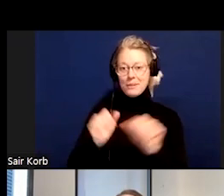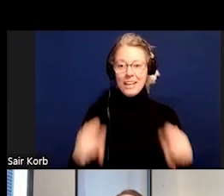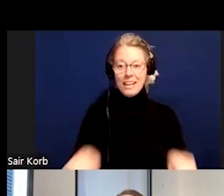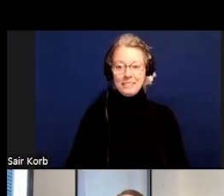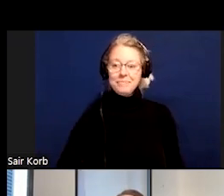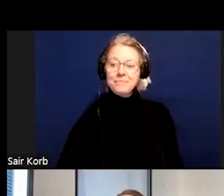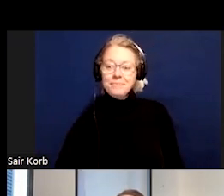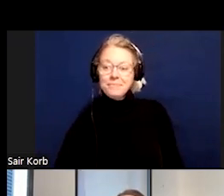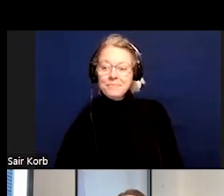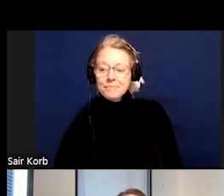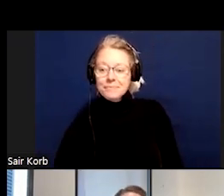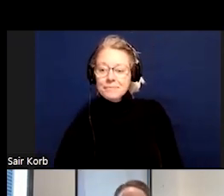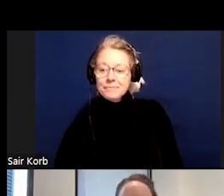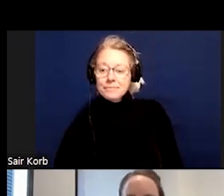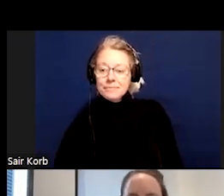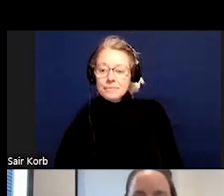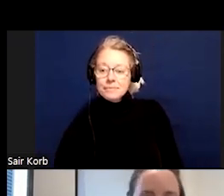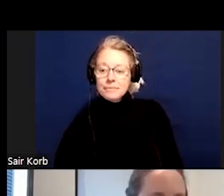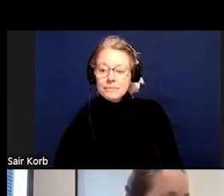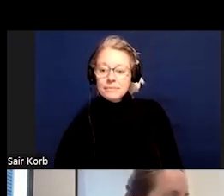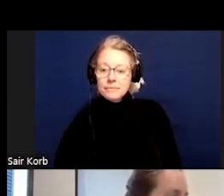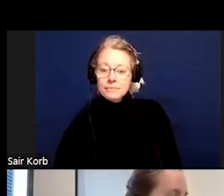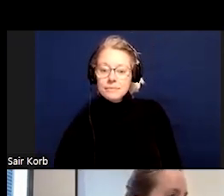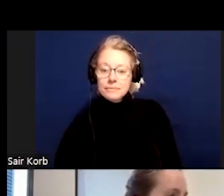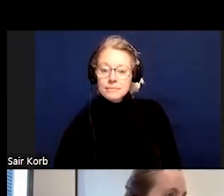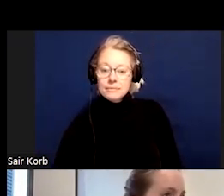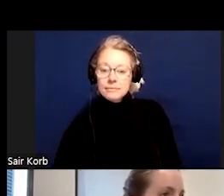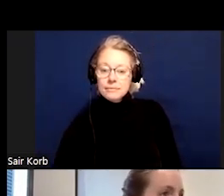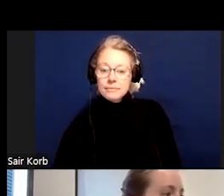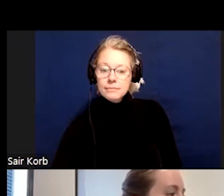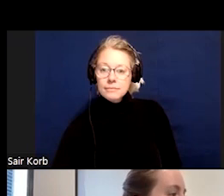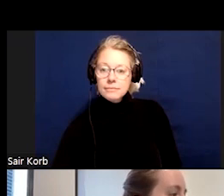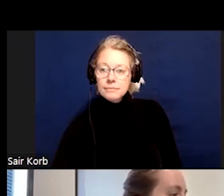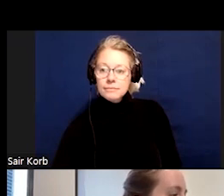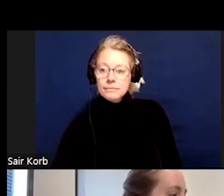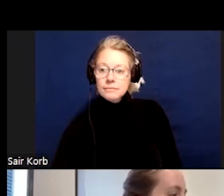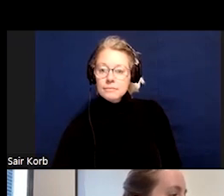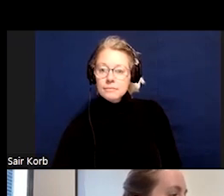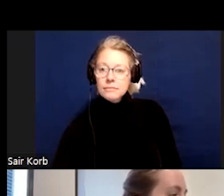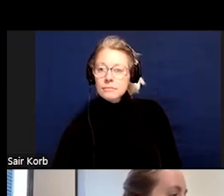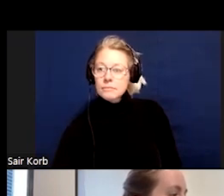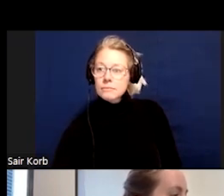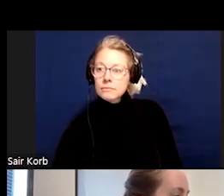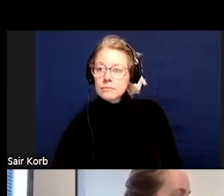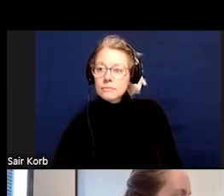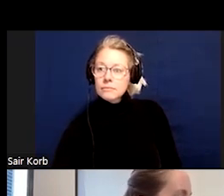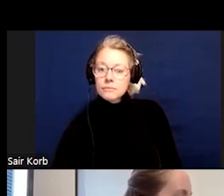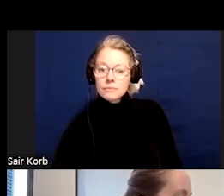So today I, oh thank you for that. Let me just double-check my speaker.